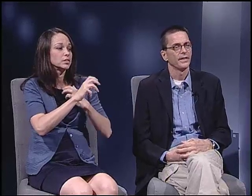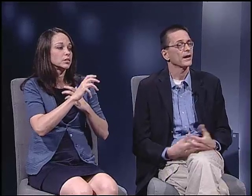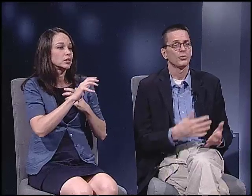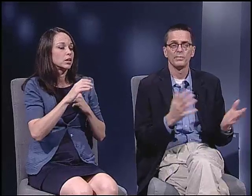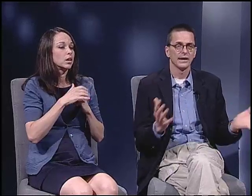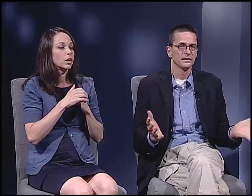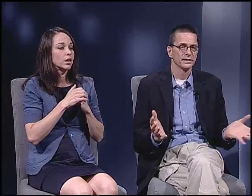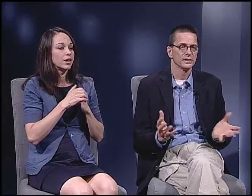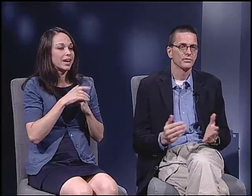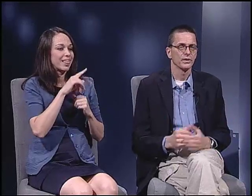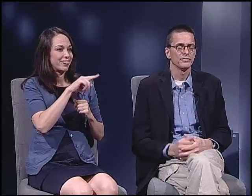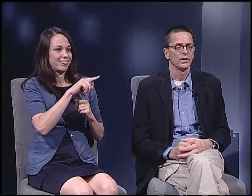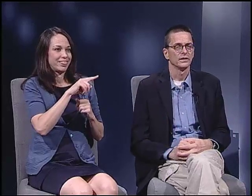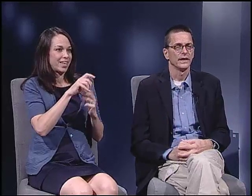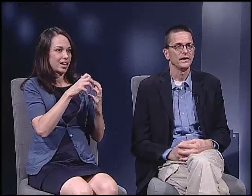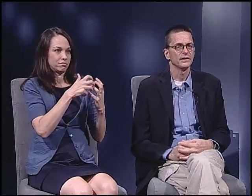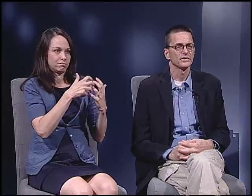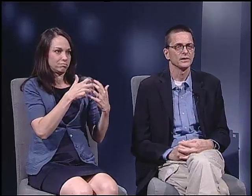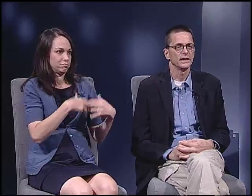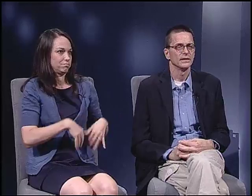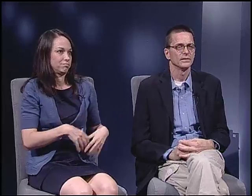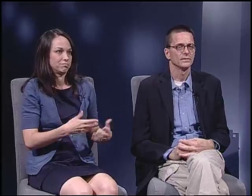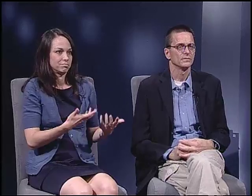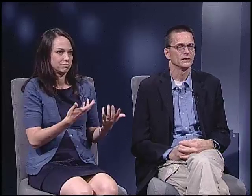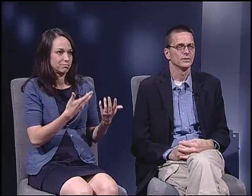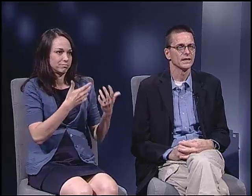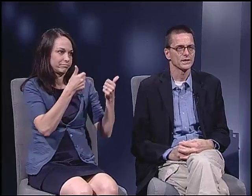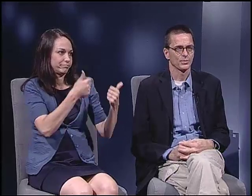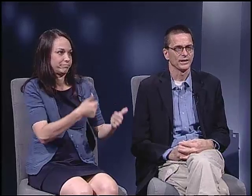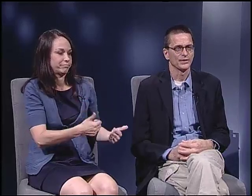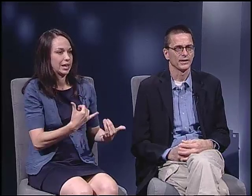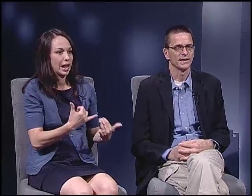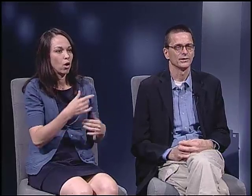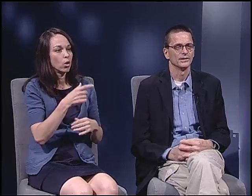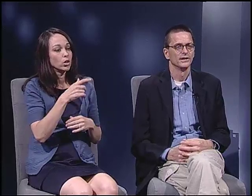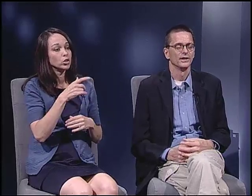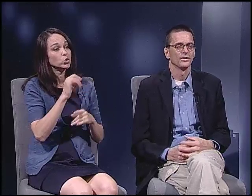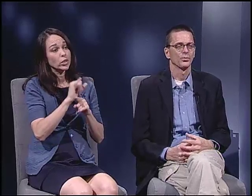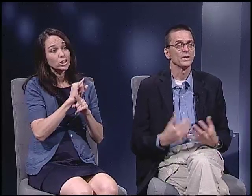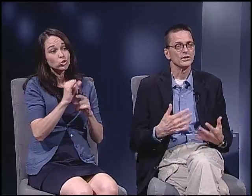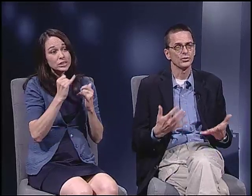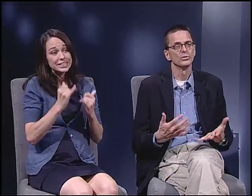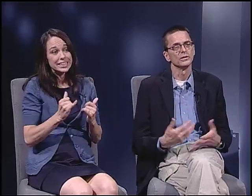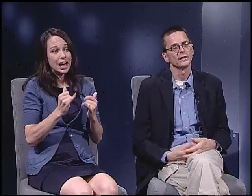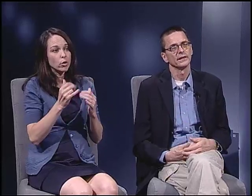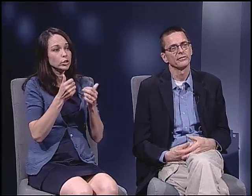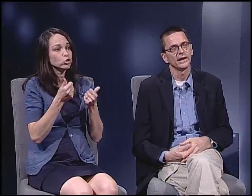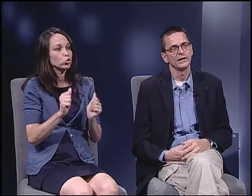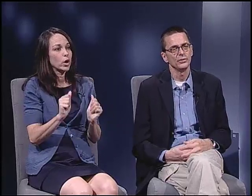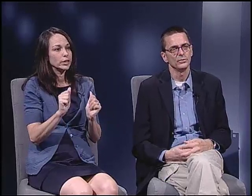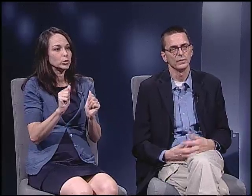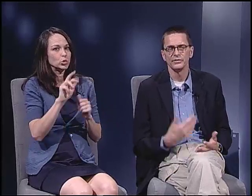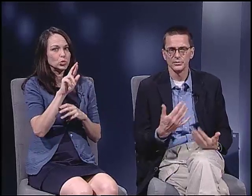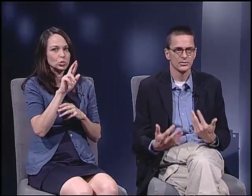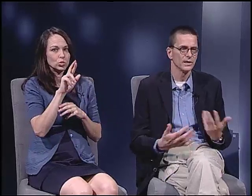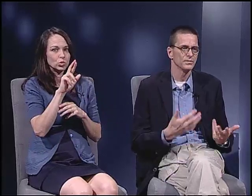That whole model is in free fall and the industry is, you know, desperately trying to retool and find new revenue streams